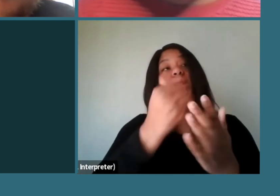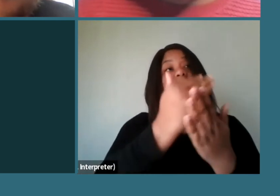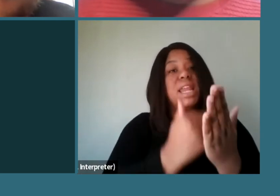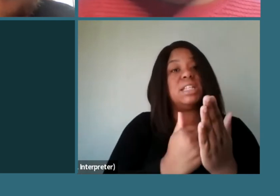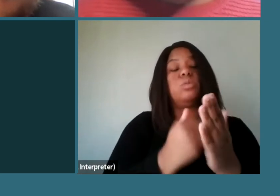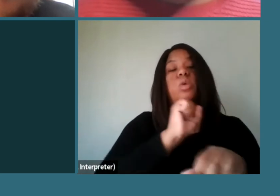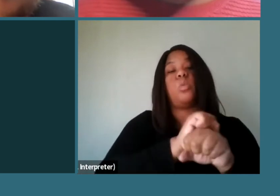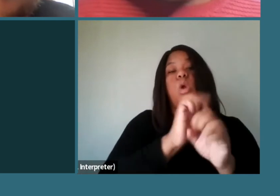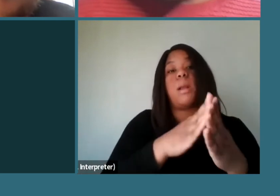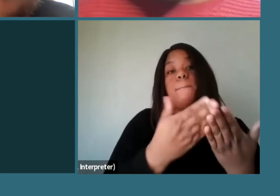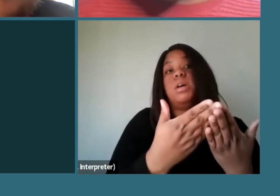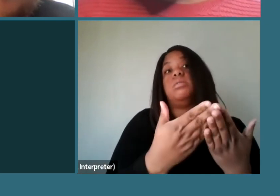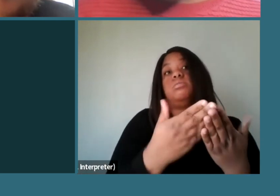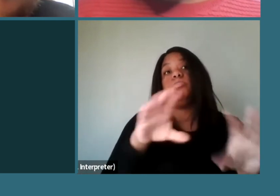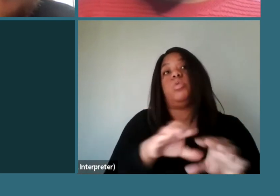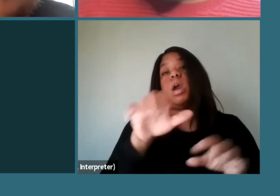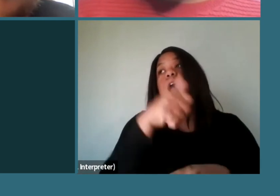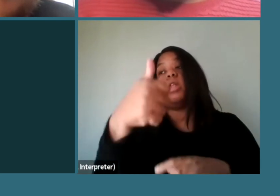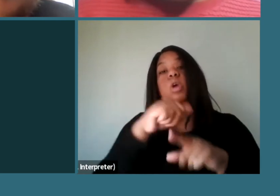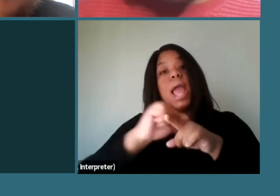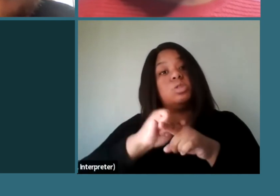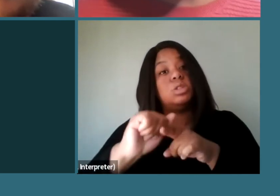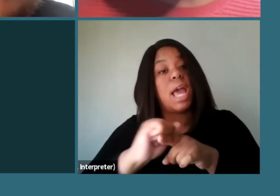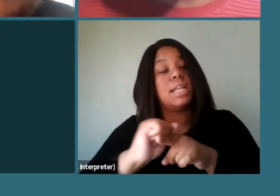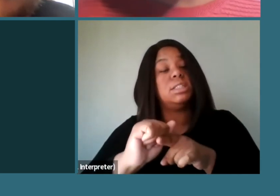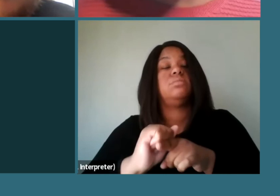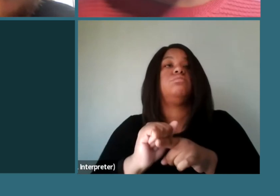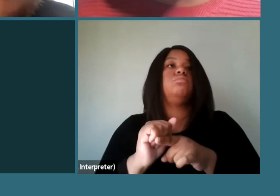the other exercises and to kind of have more of a complete